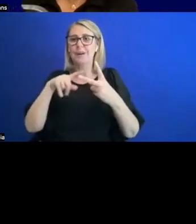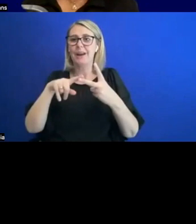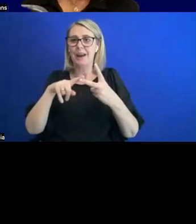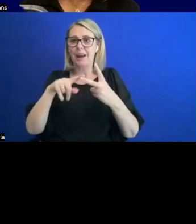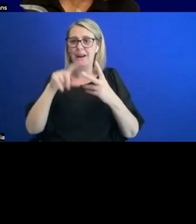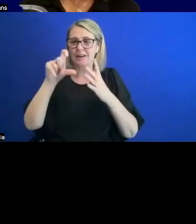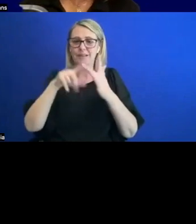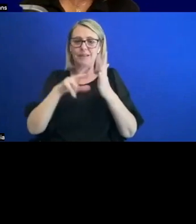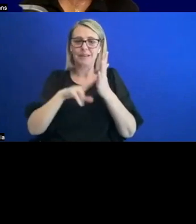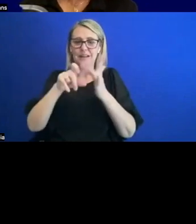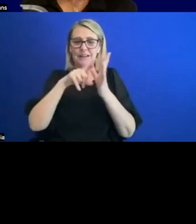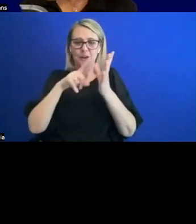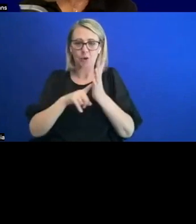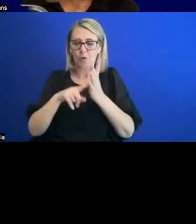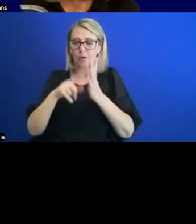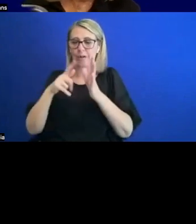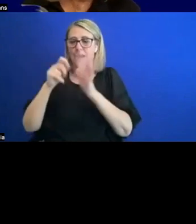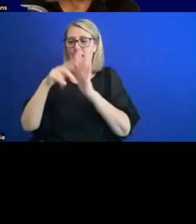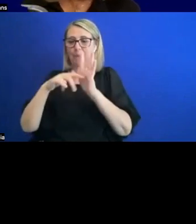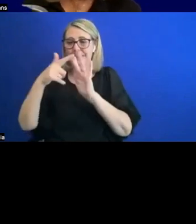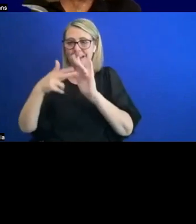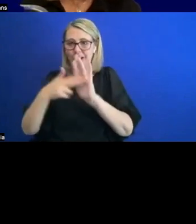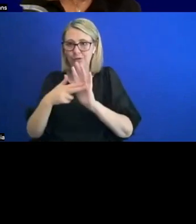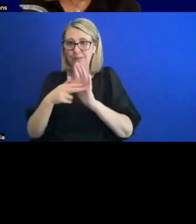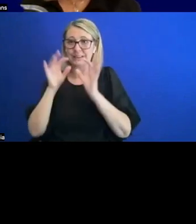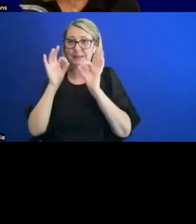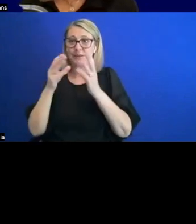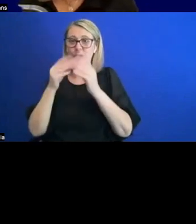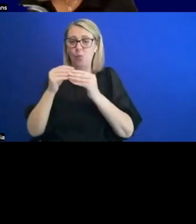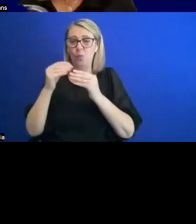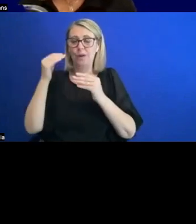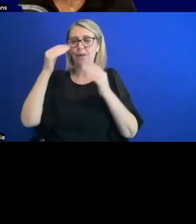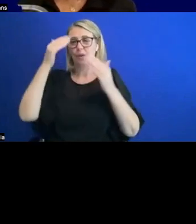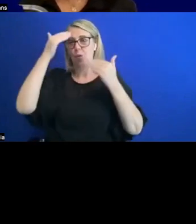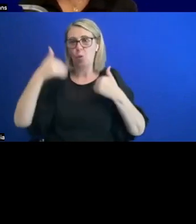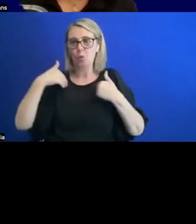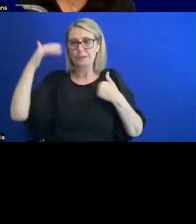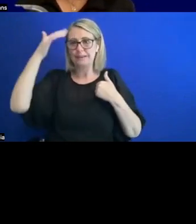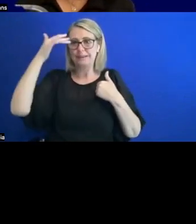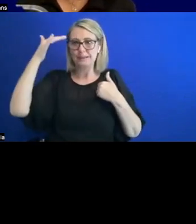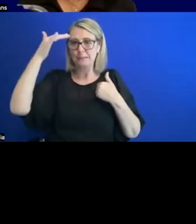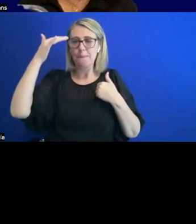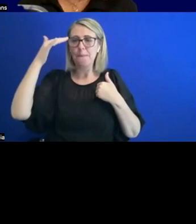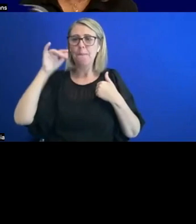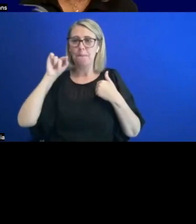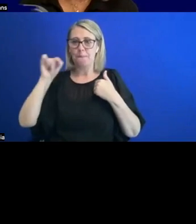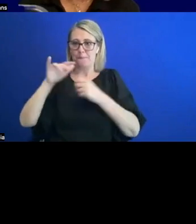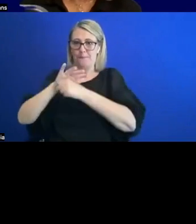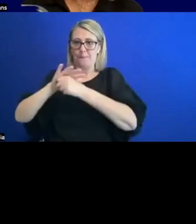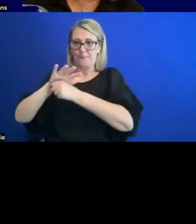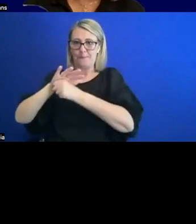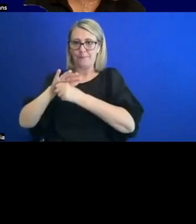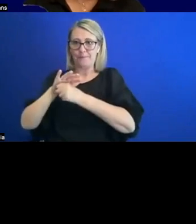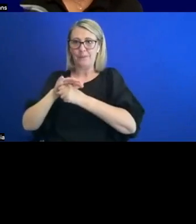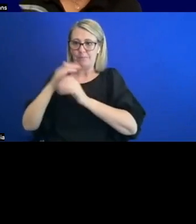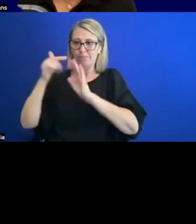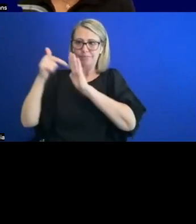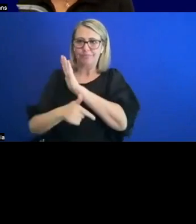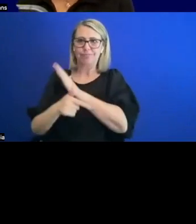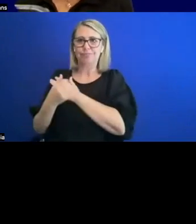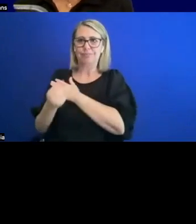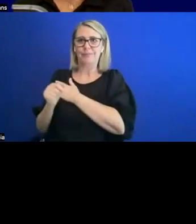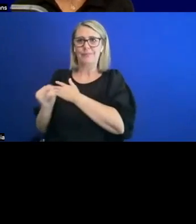application with particularly the autism spectrum field is quite intense. Again,